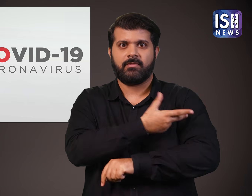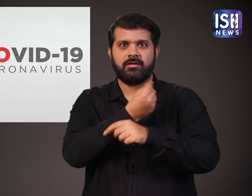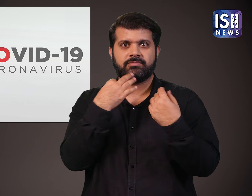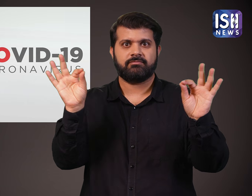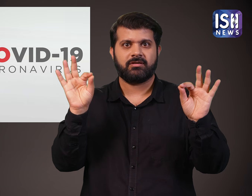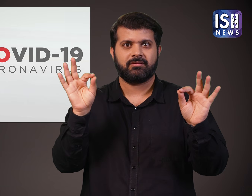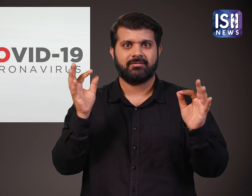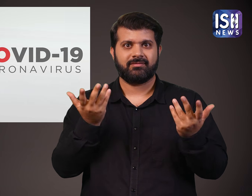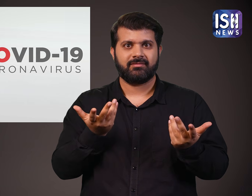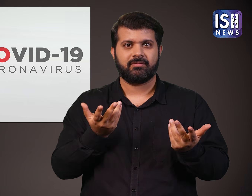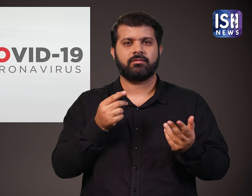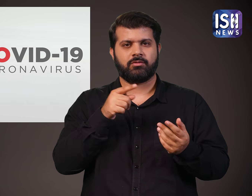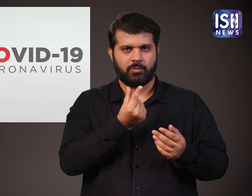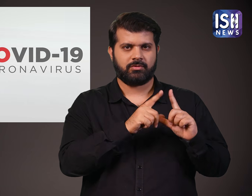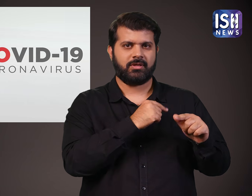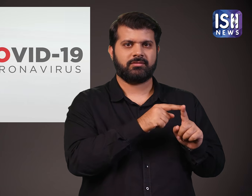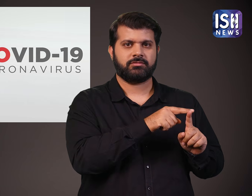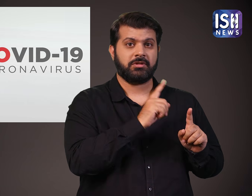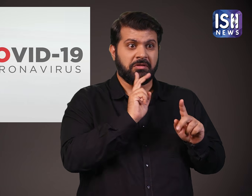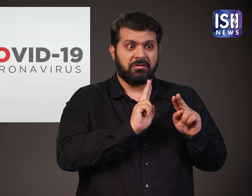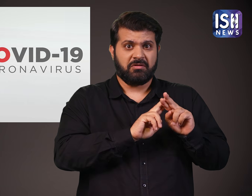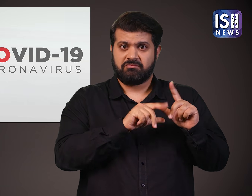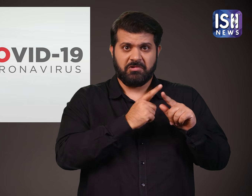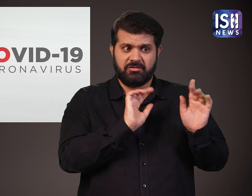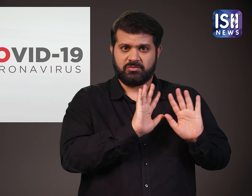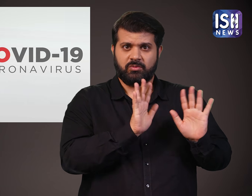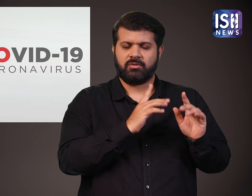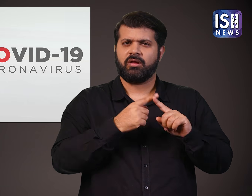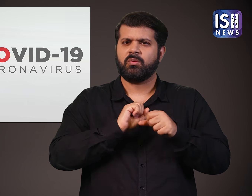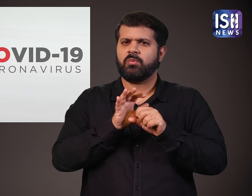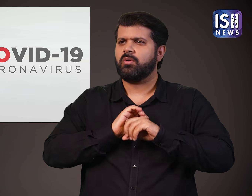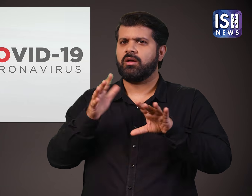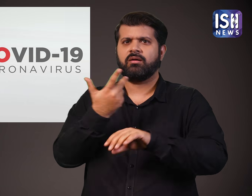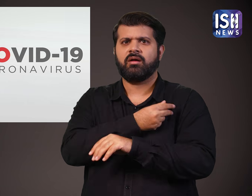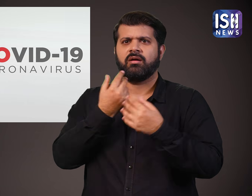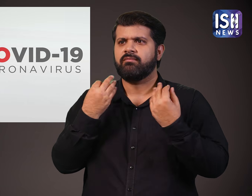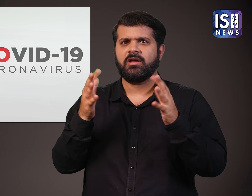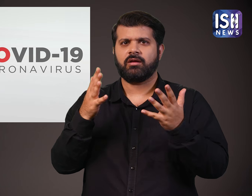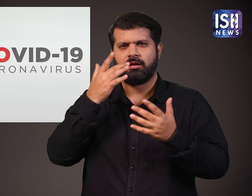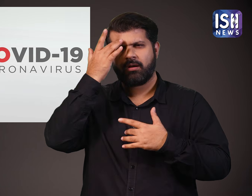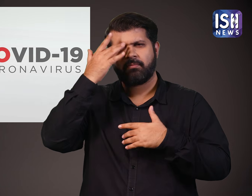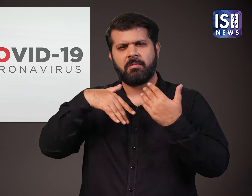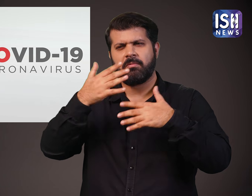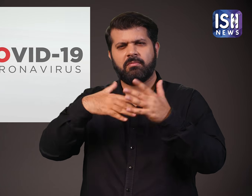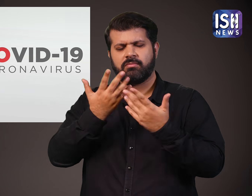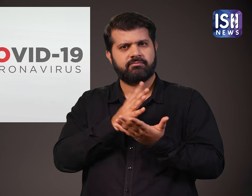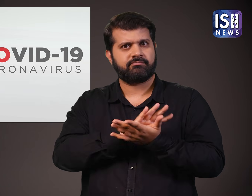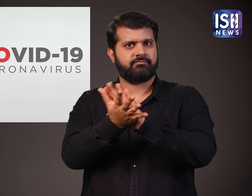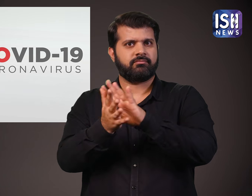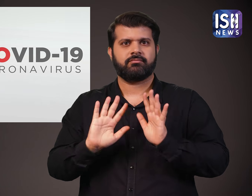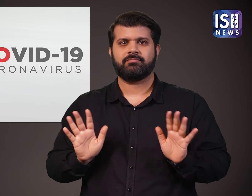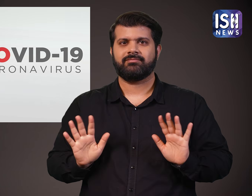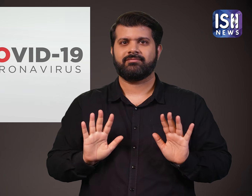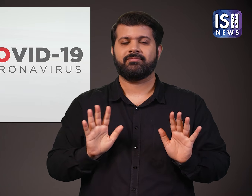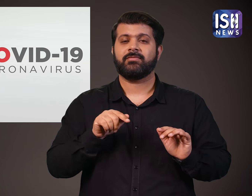For example, free vaccines were provided during the pandemic, which would not have been possible without tax revenue.